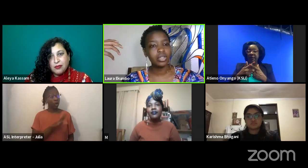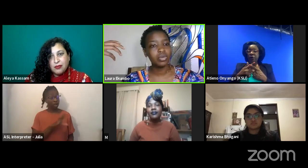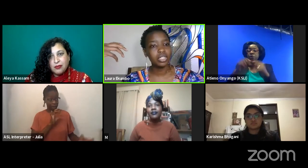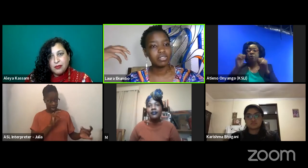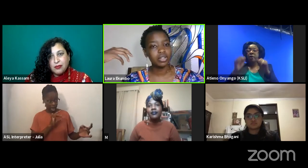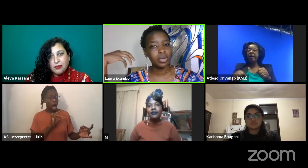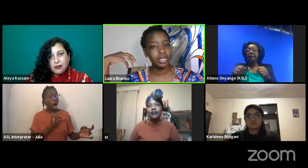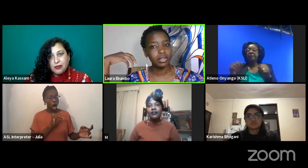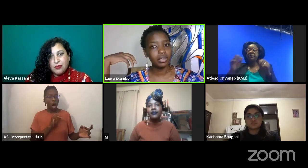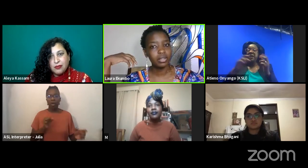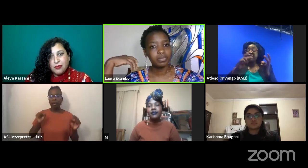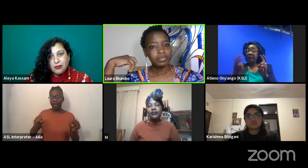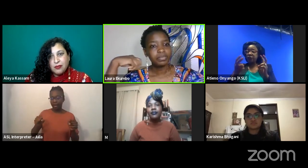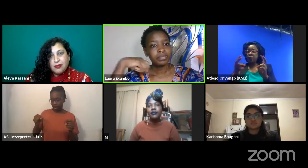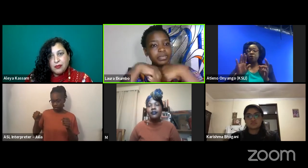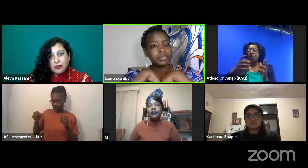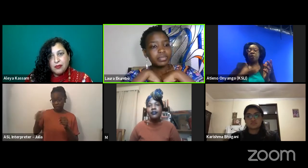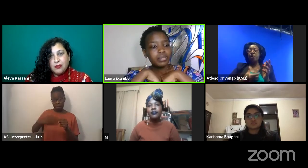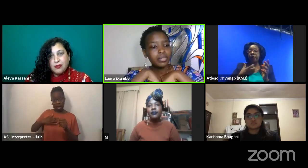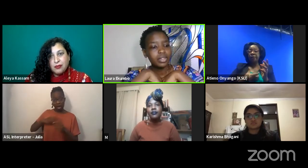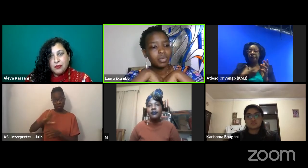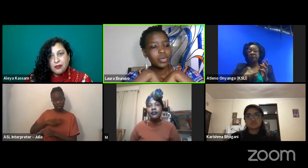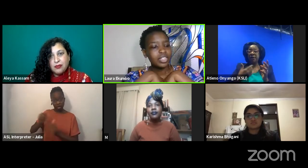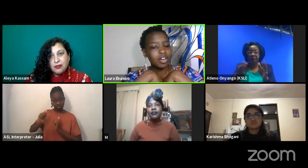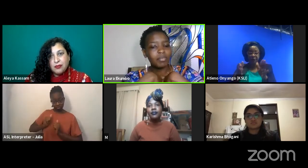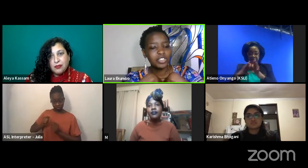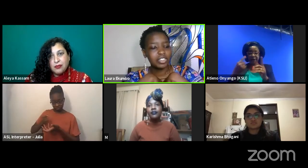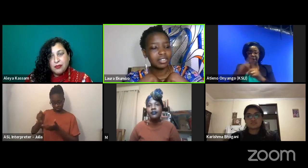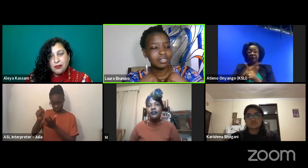in a new and different way with the compassion,